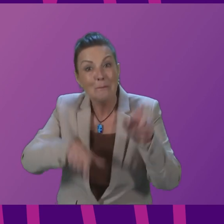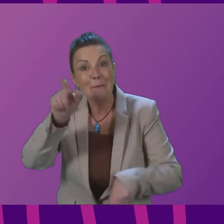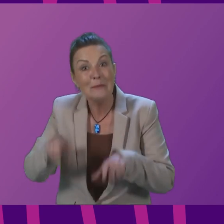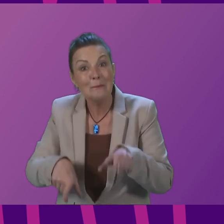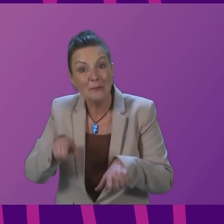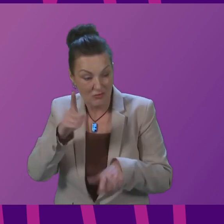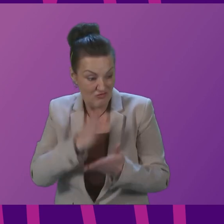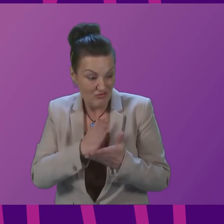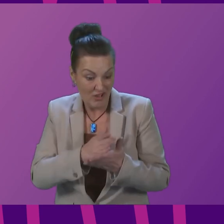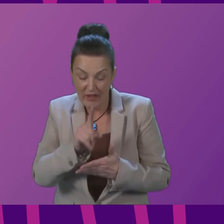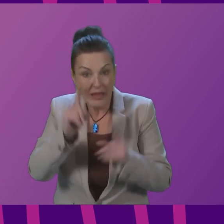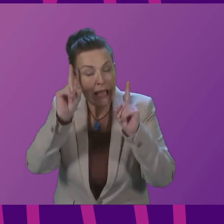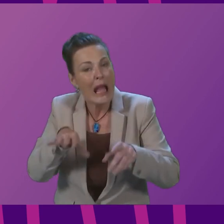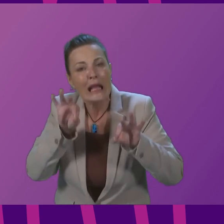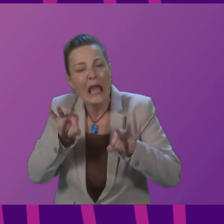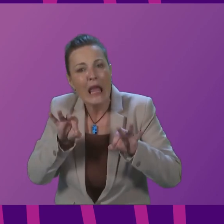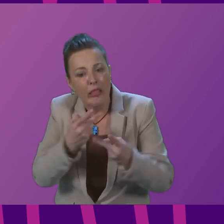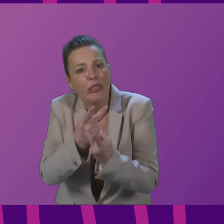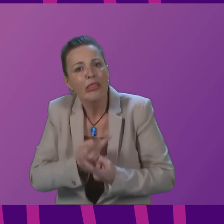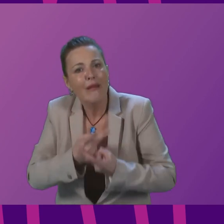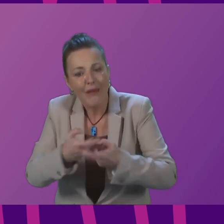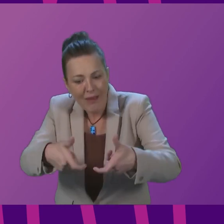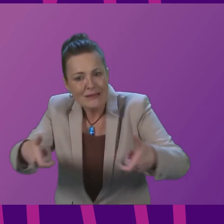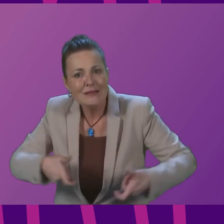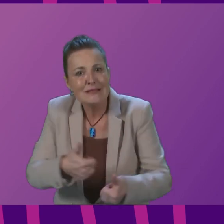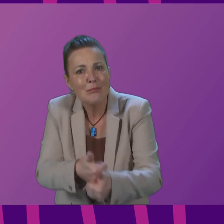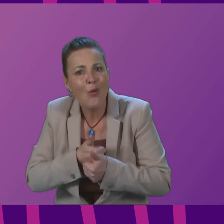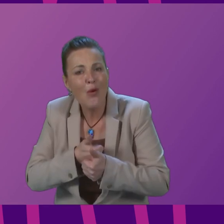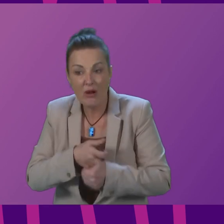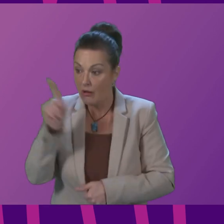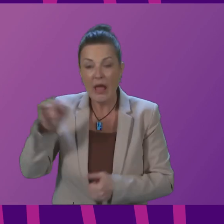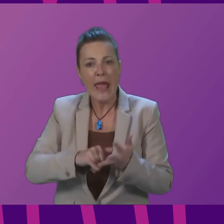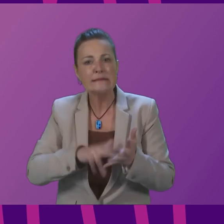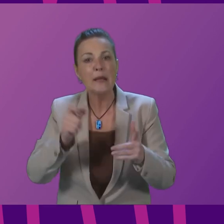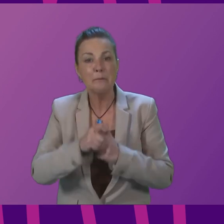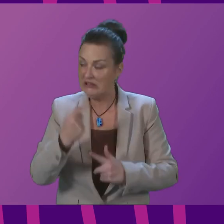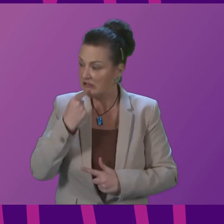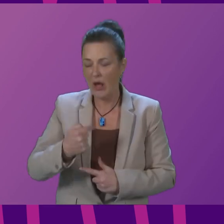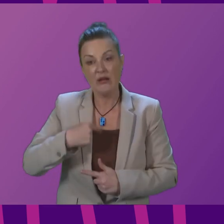that they needed. The SNP promised more than seven years ago to end delayed discharge but, three health